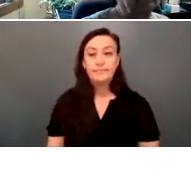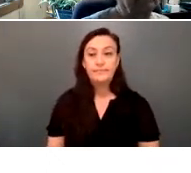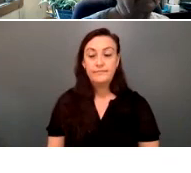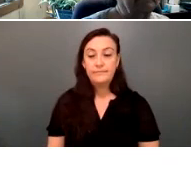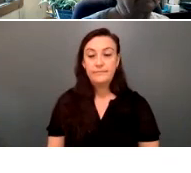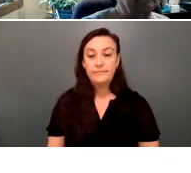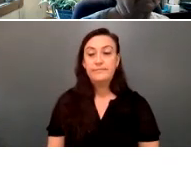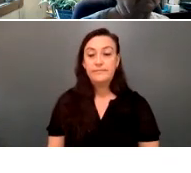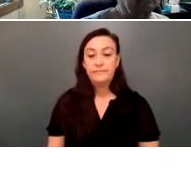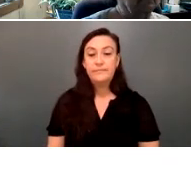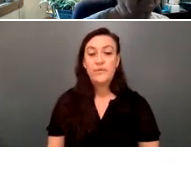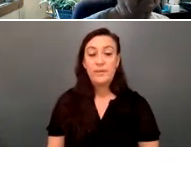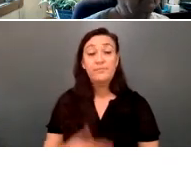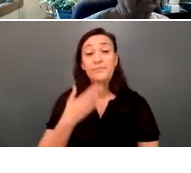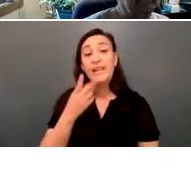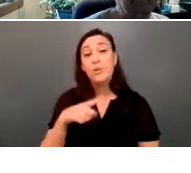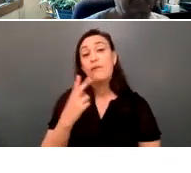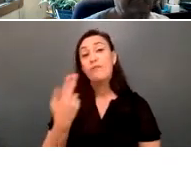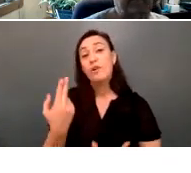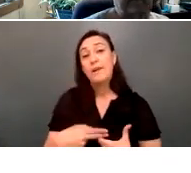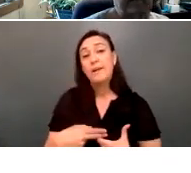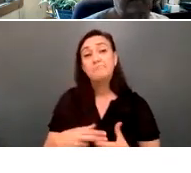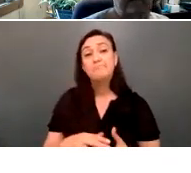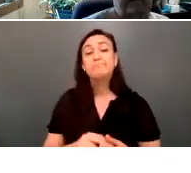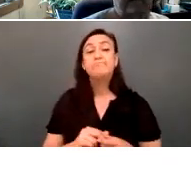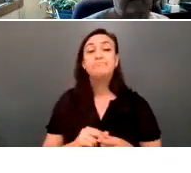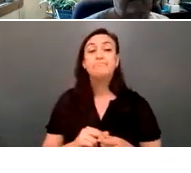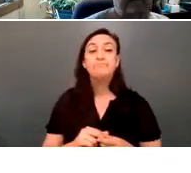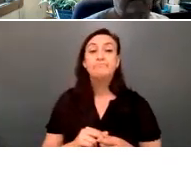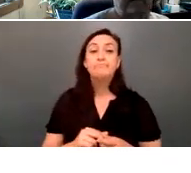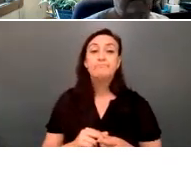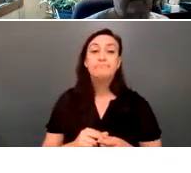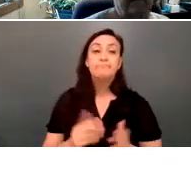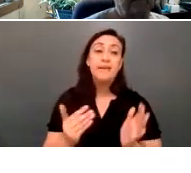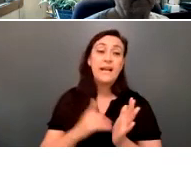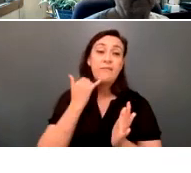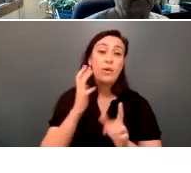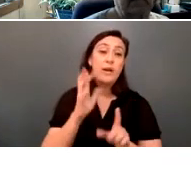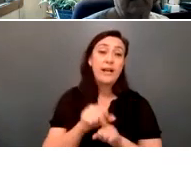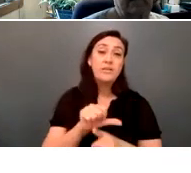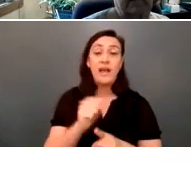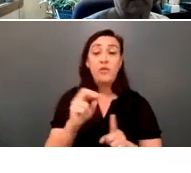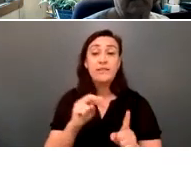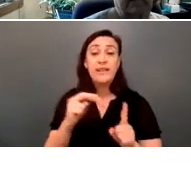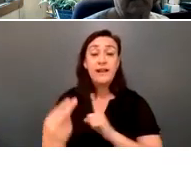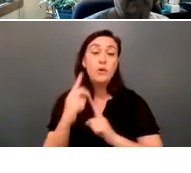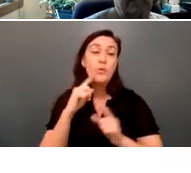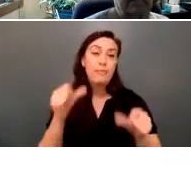Great, well thank you all for attending and joining our breakout session. And again if you wanted to catch the other side of things that will be posted